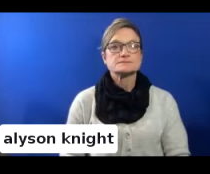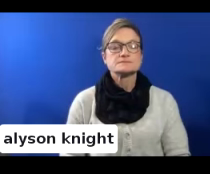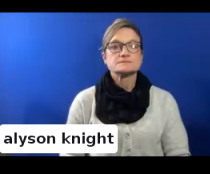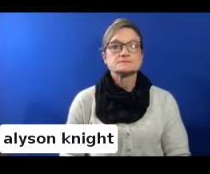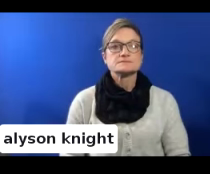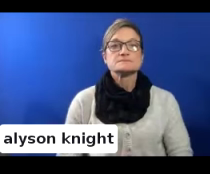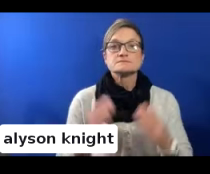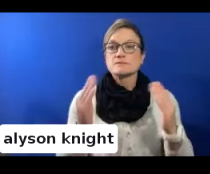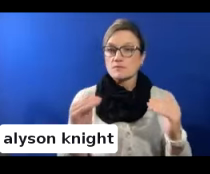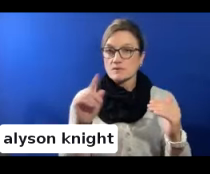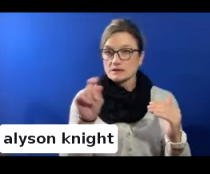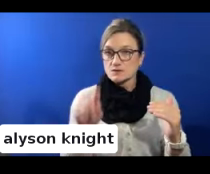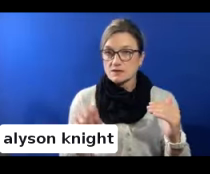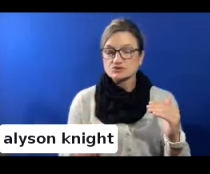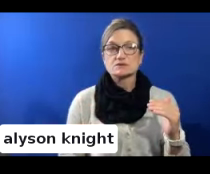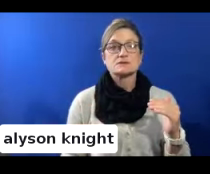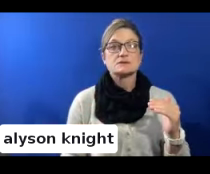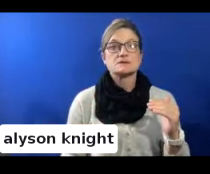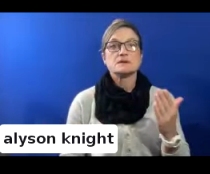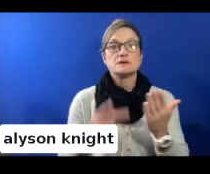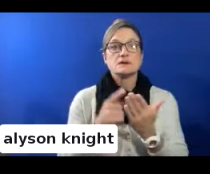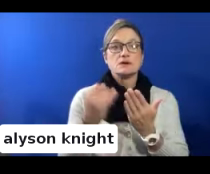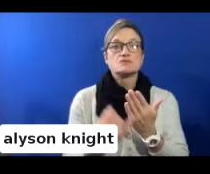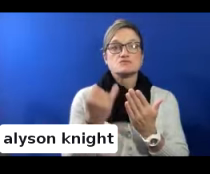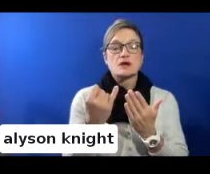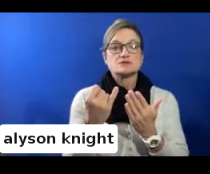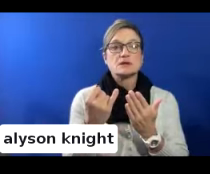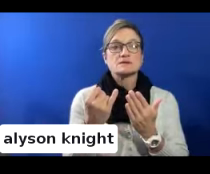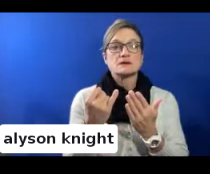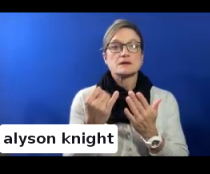The next question is project accomplishments.